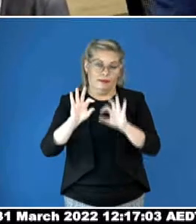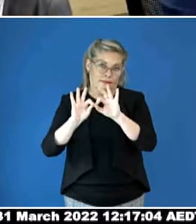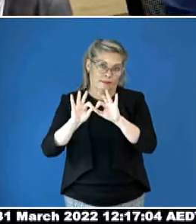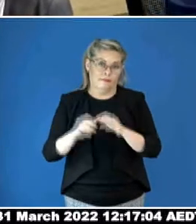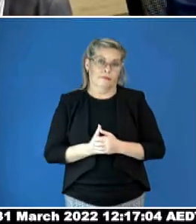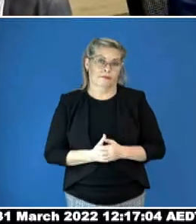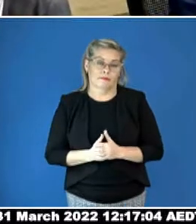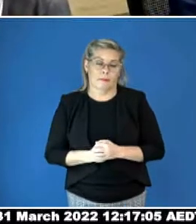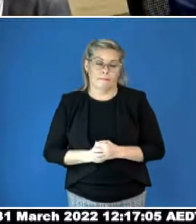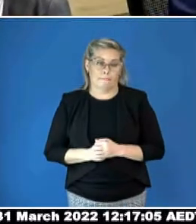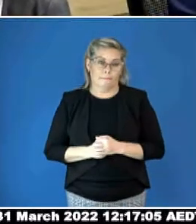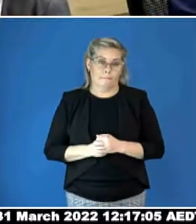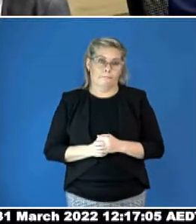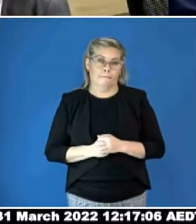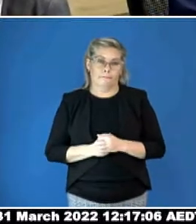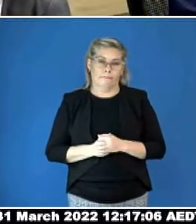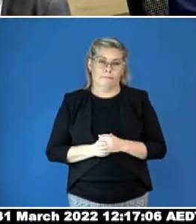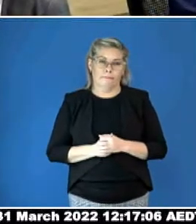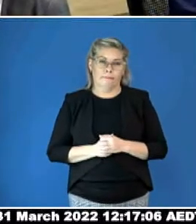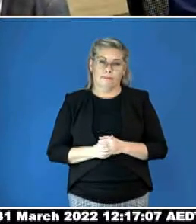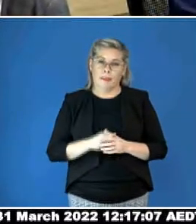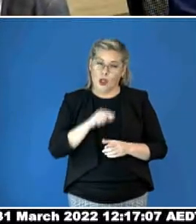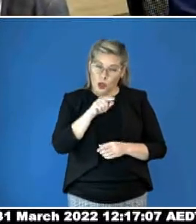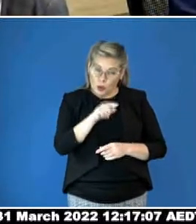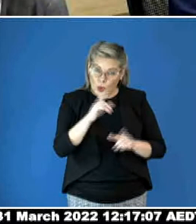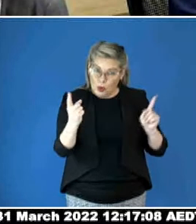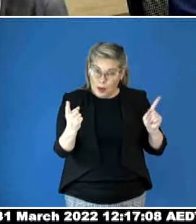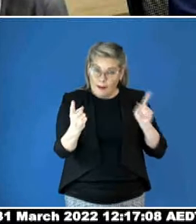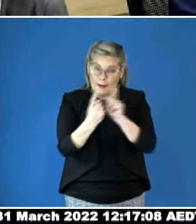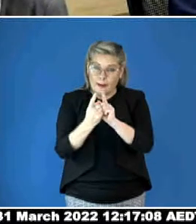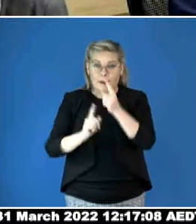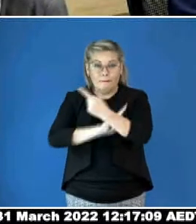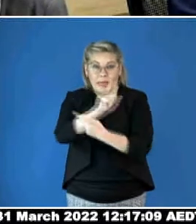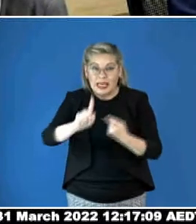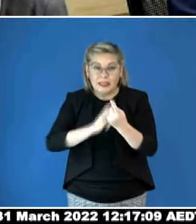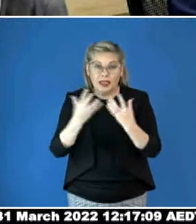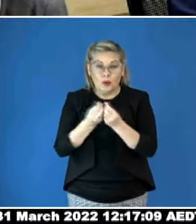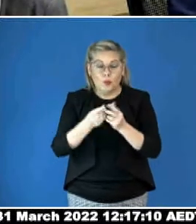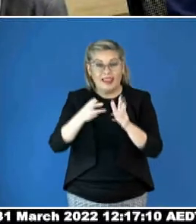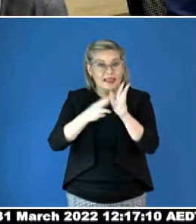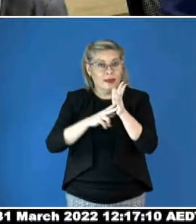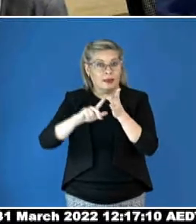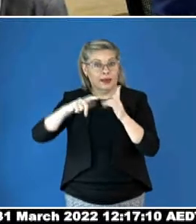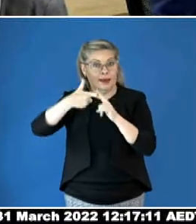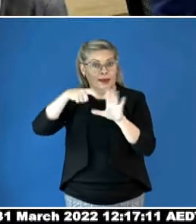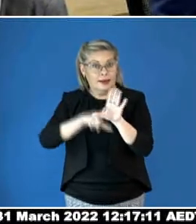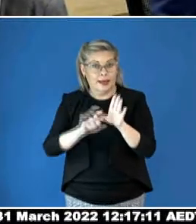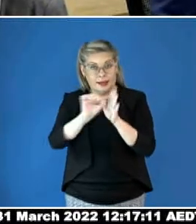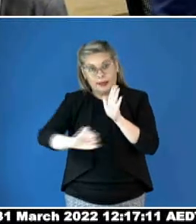Ms Cumming, you had a meeting with Niky's mother on 31 October 2021?